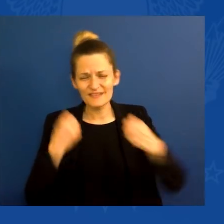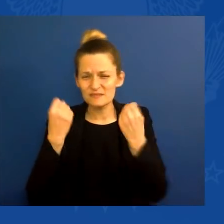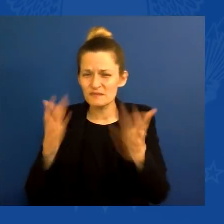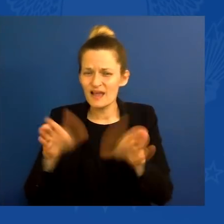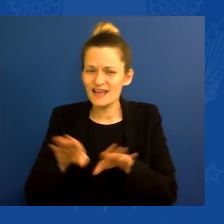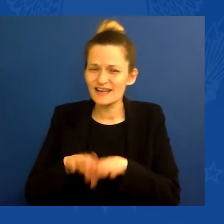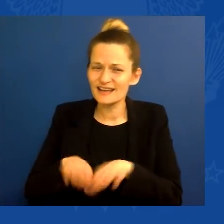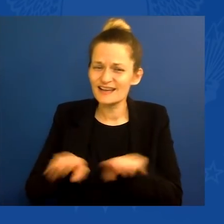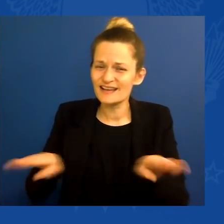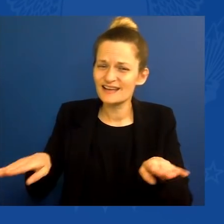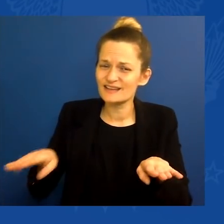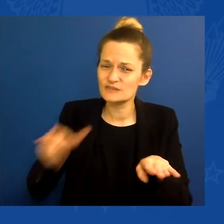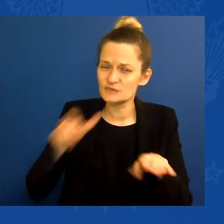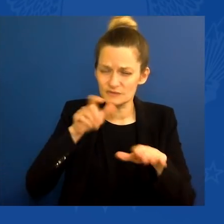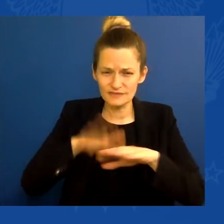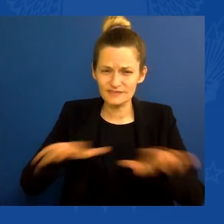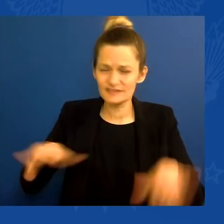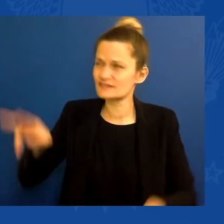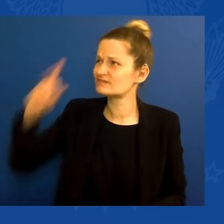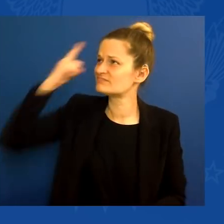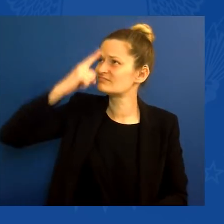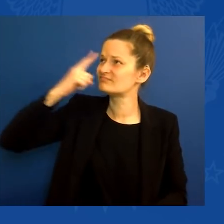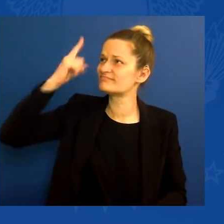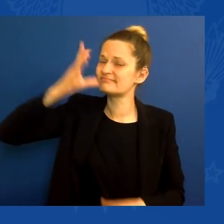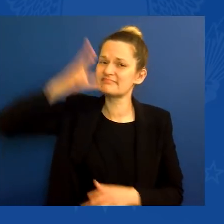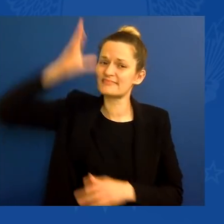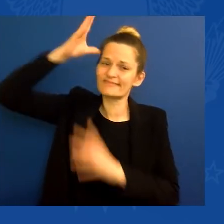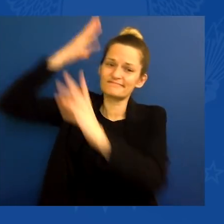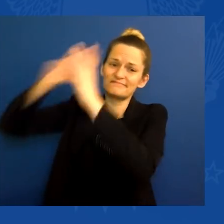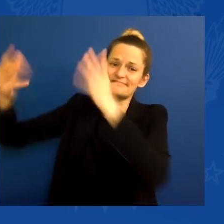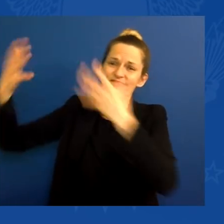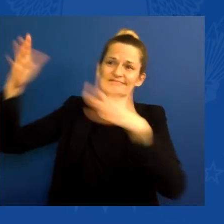You engage in longer shifts. The strain and stress of it